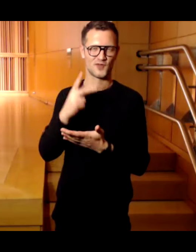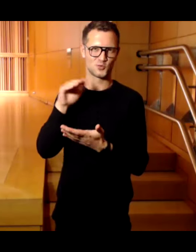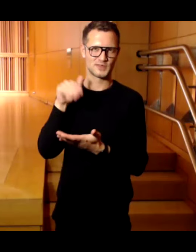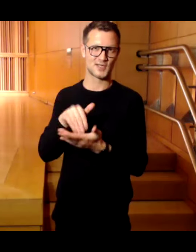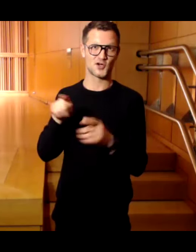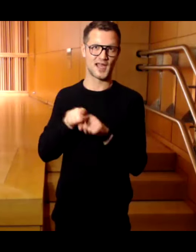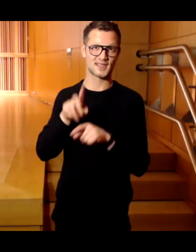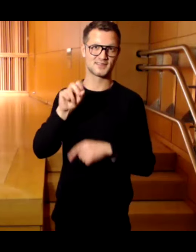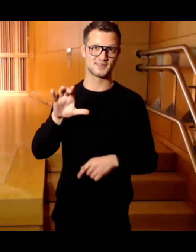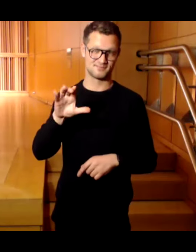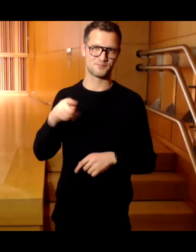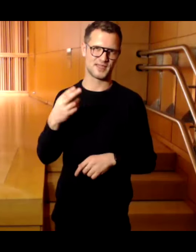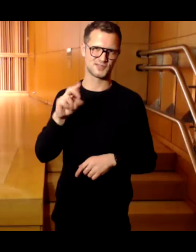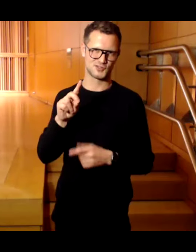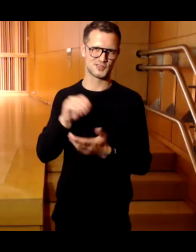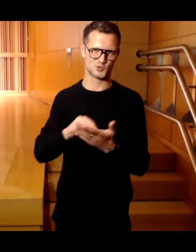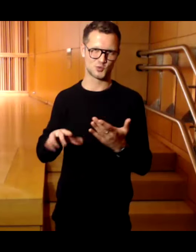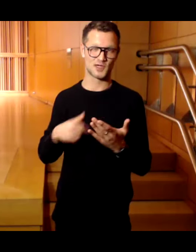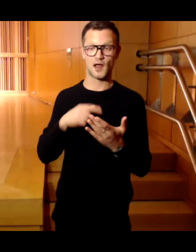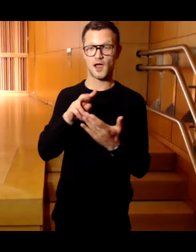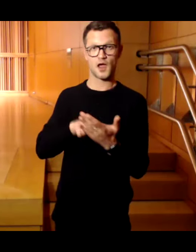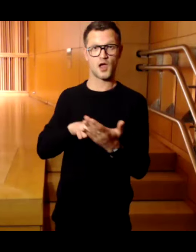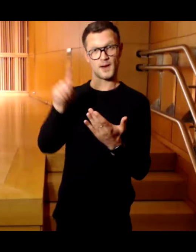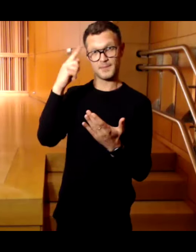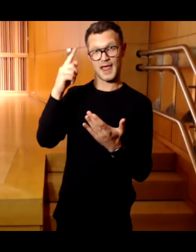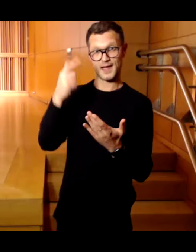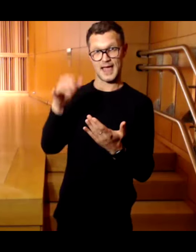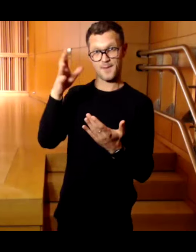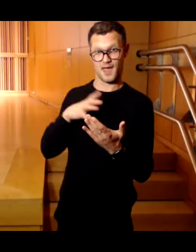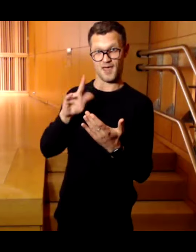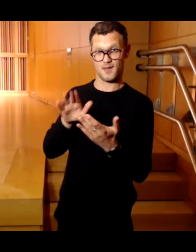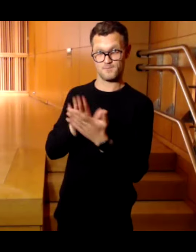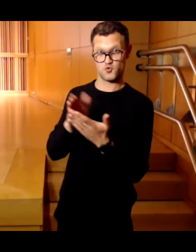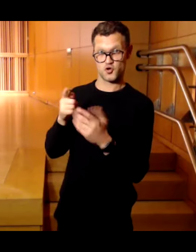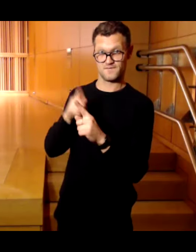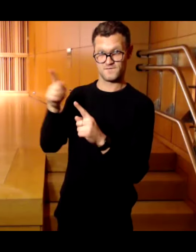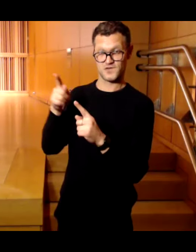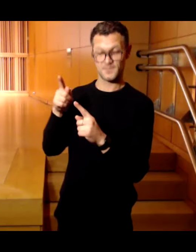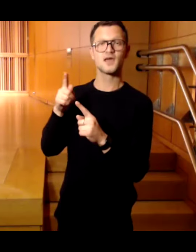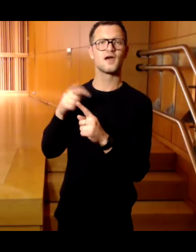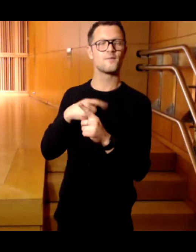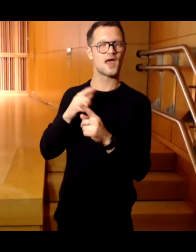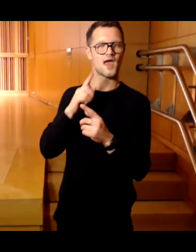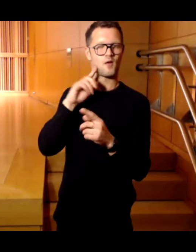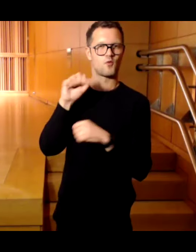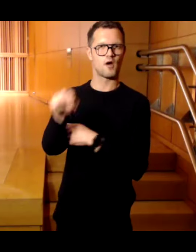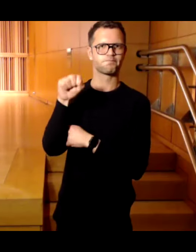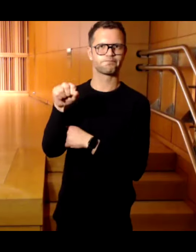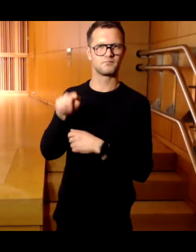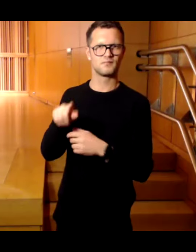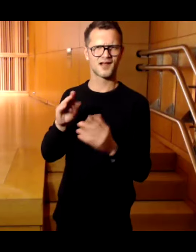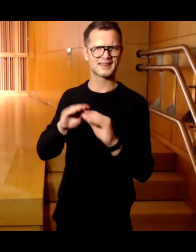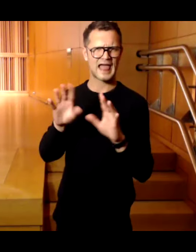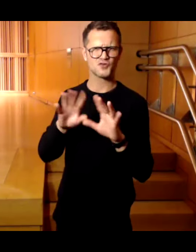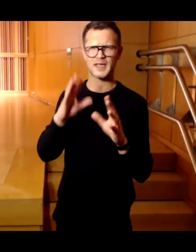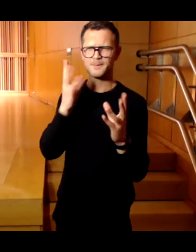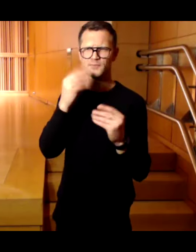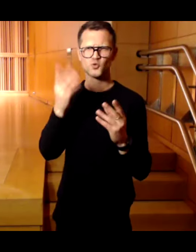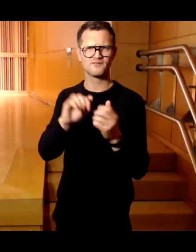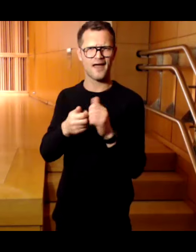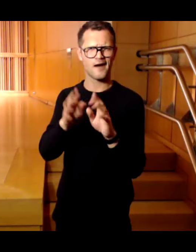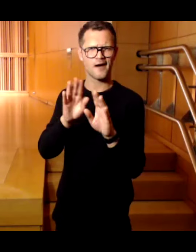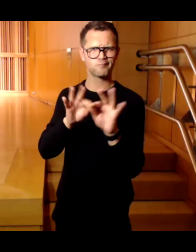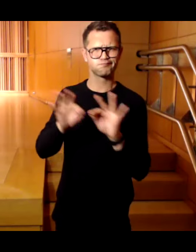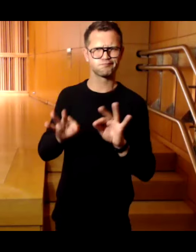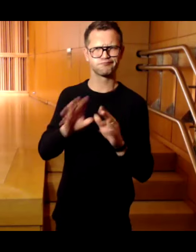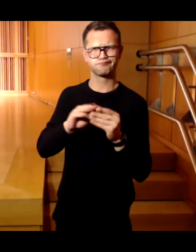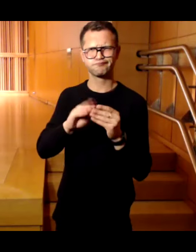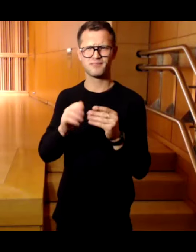I had read Black Gay Man. By then, and was blown away by the clarity, beauty, and the beat of almost every sentence.